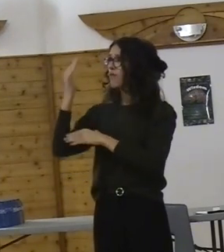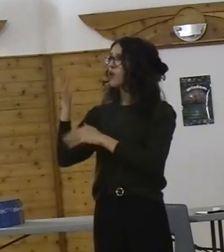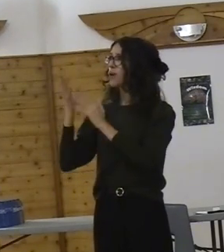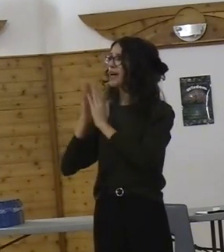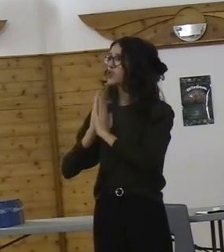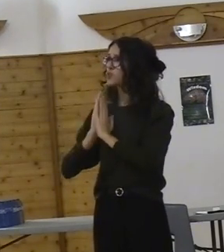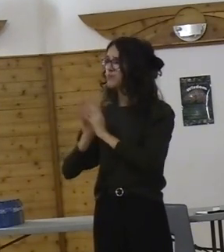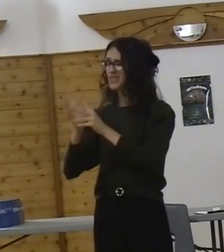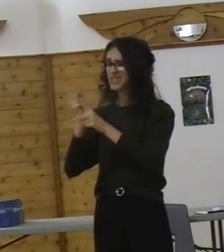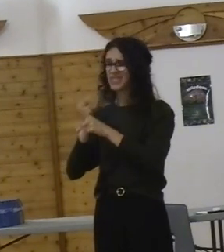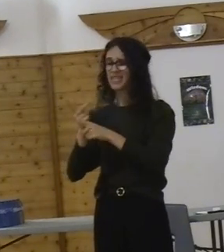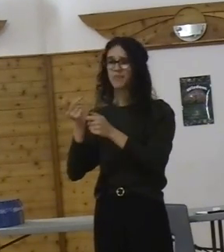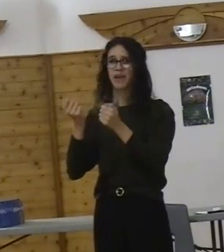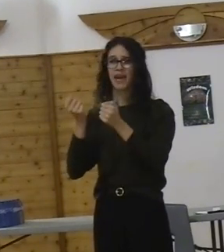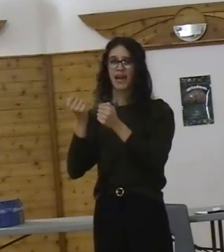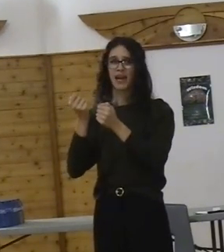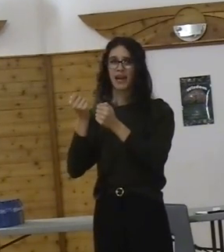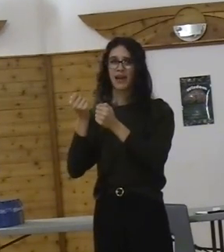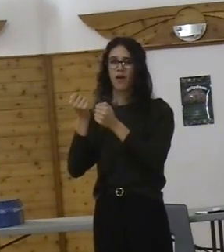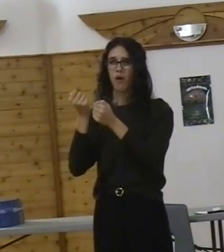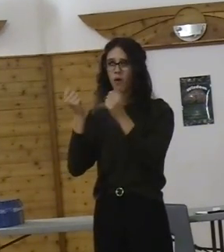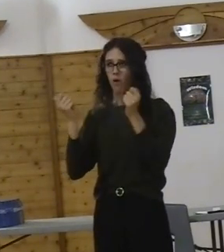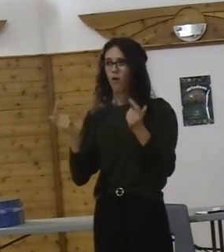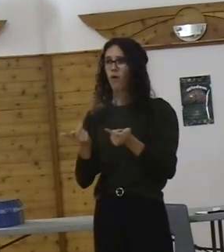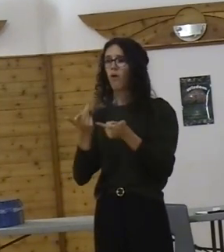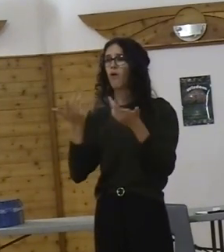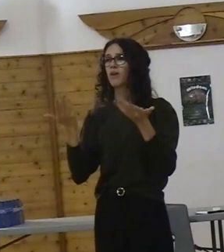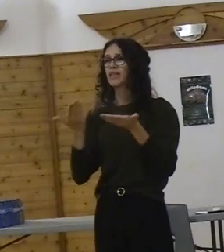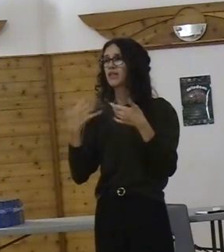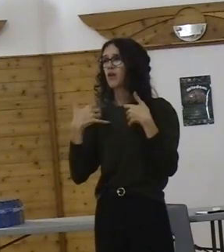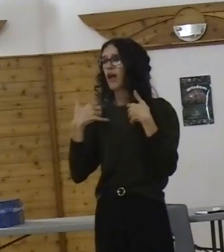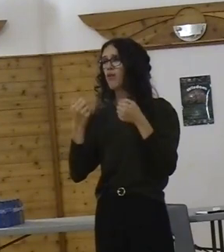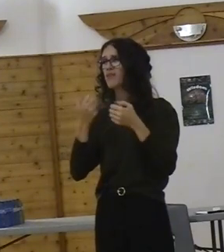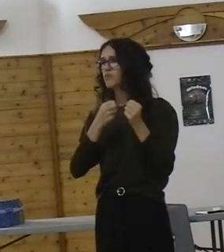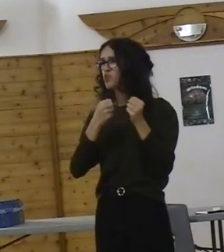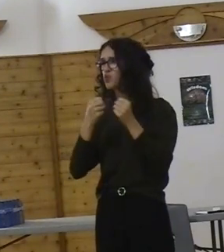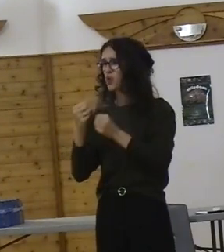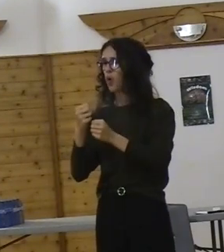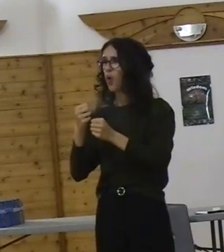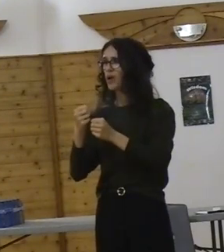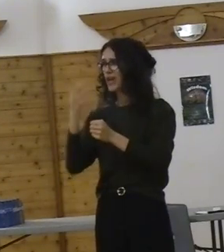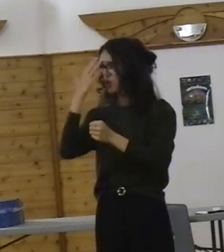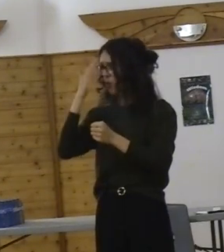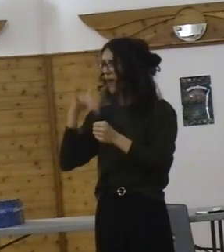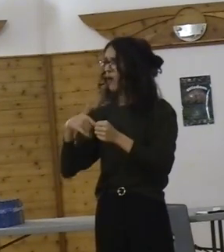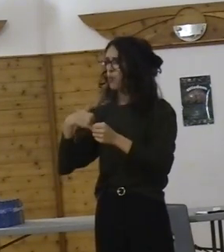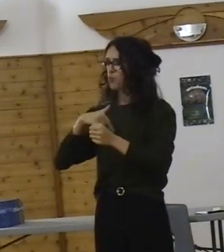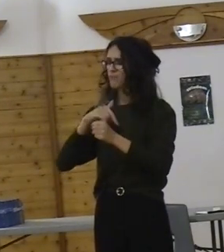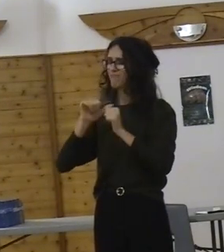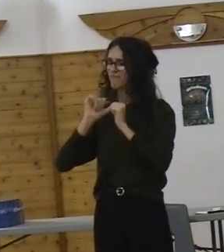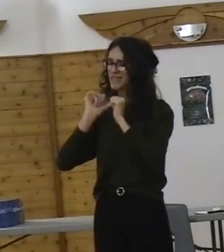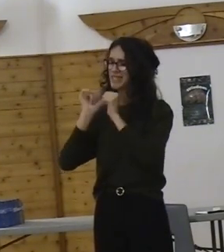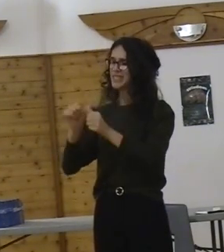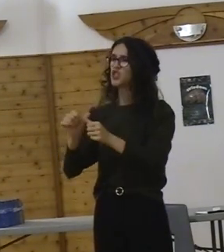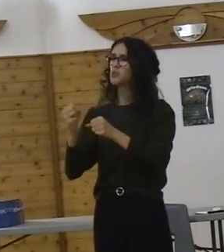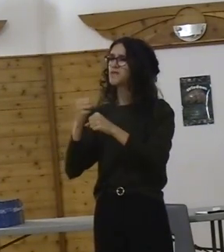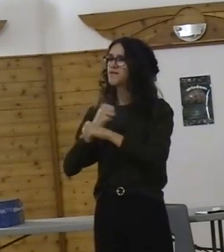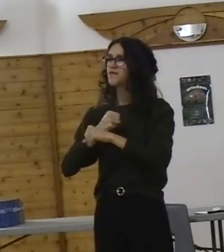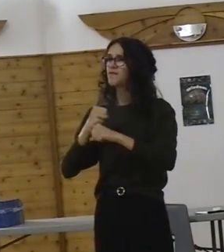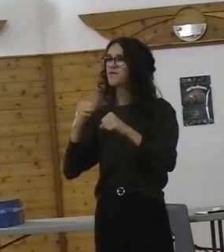that we won't give up the fight for our loved ones and we will keep on fighting for them